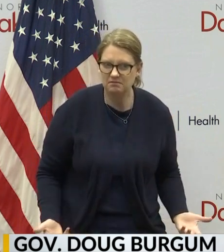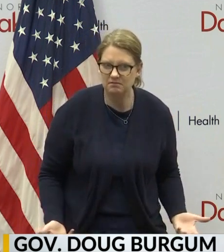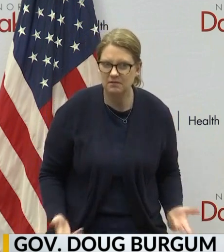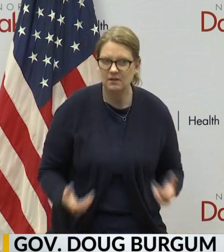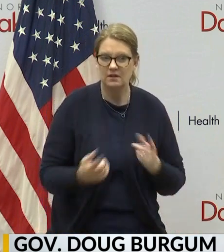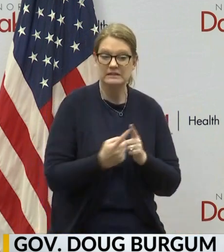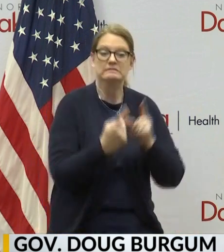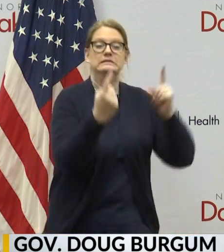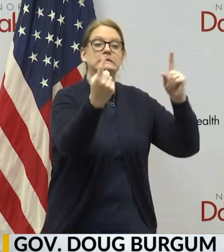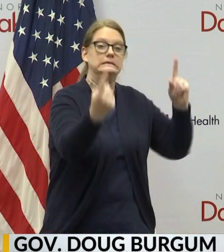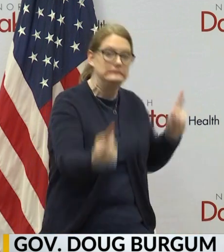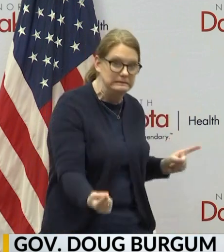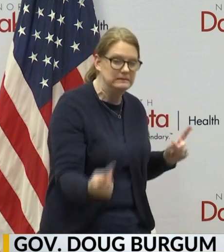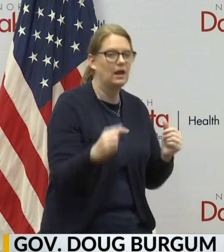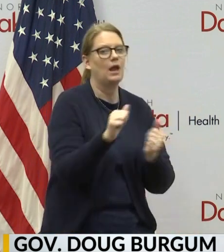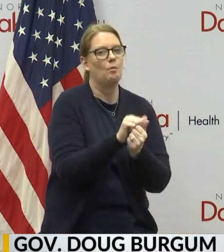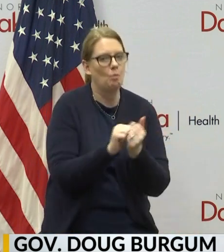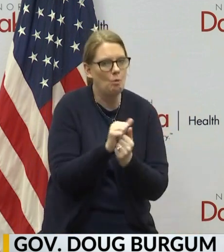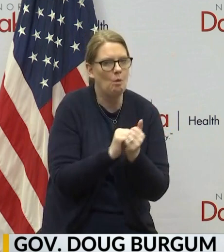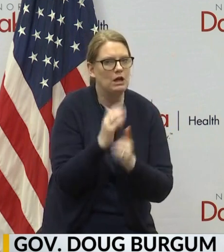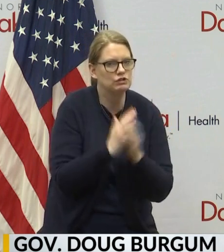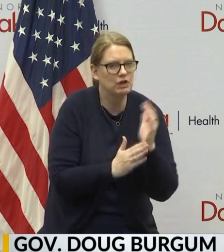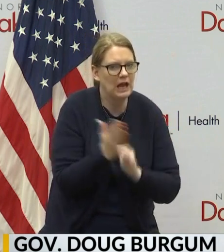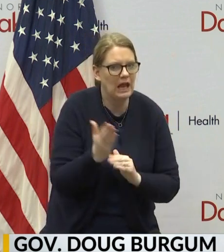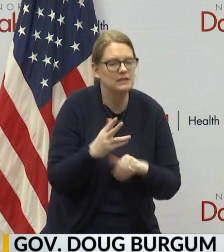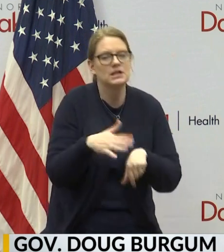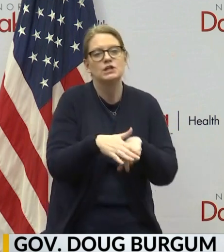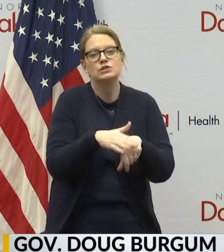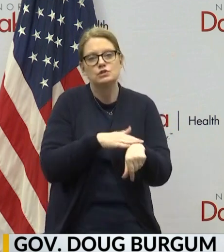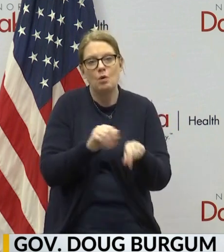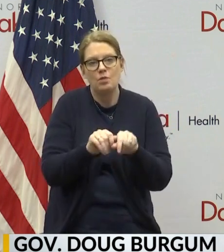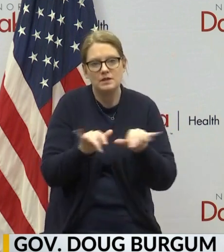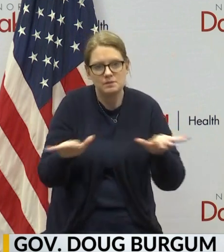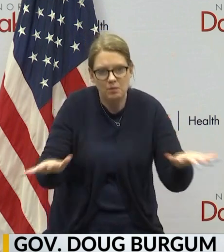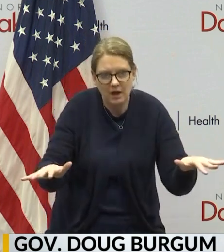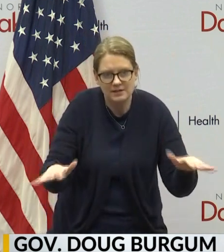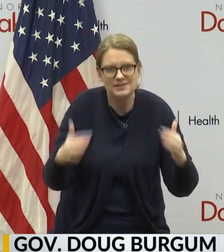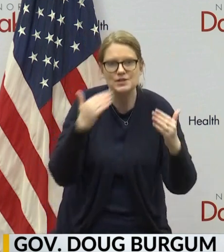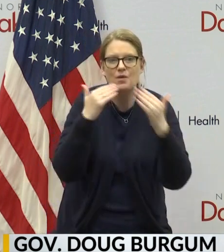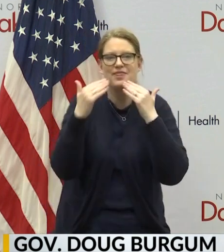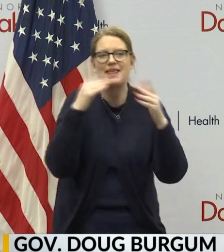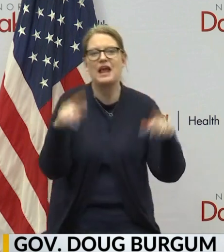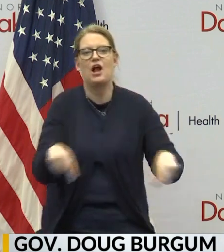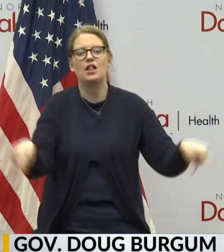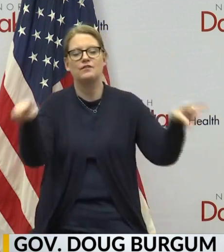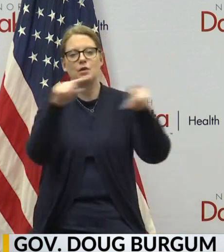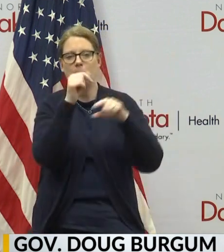FROM A DOORKNOB, YOU CAN GET IT FROM RUBBING YOUR NOSE, TOUCHING